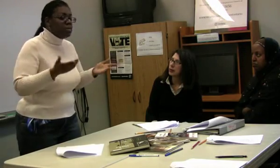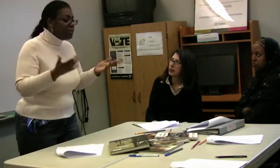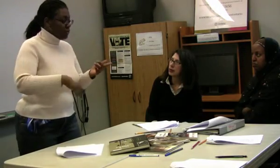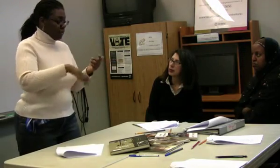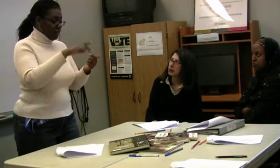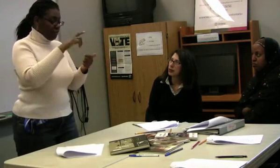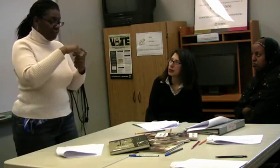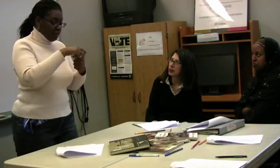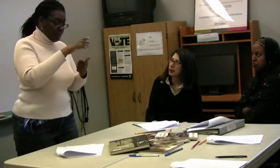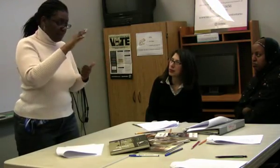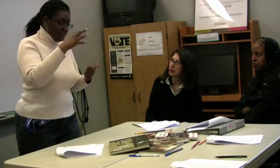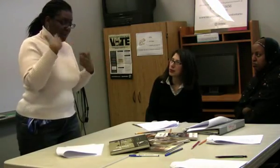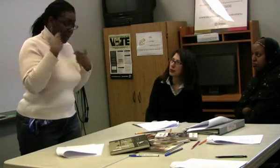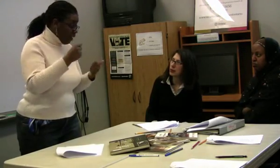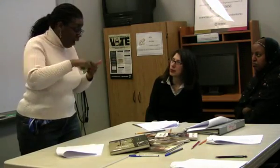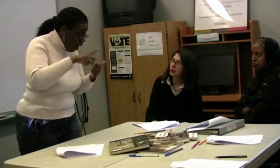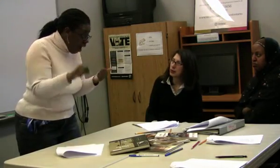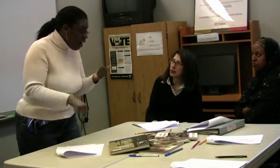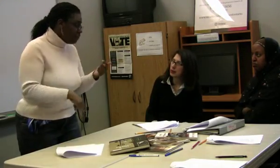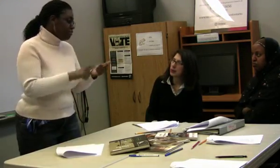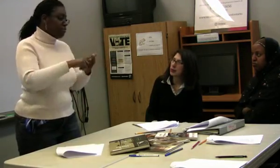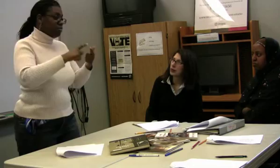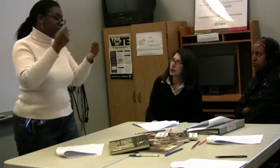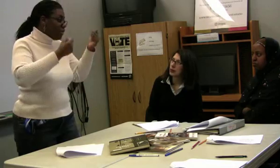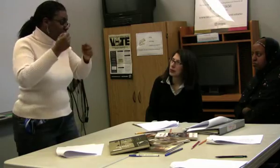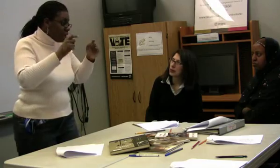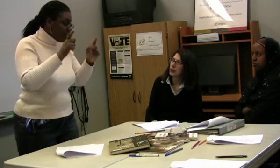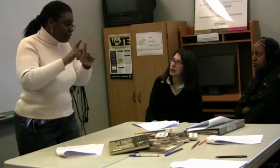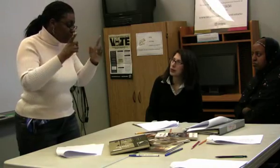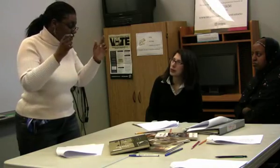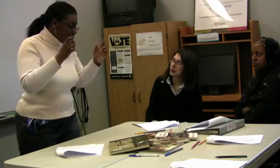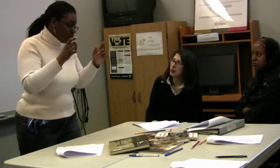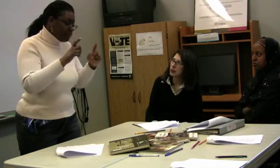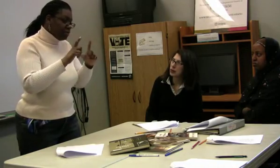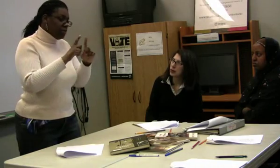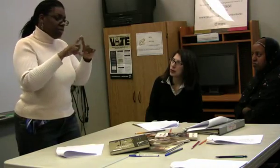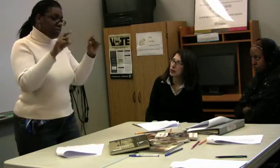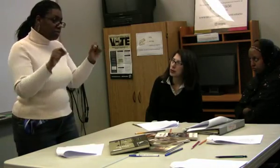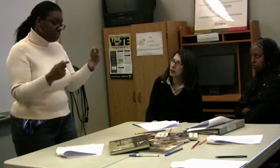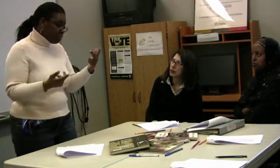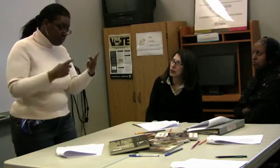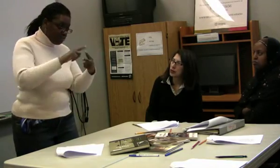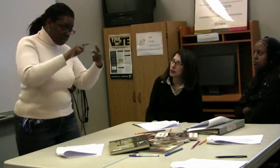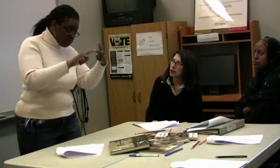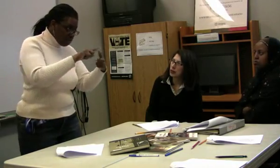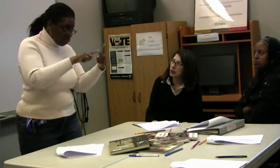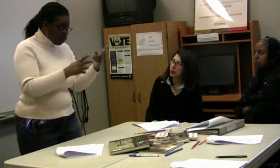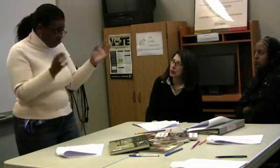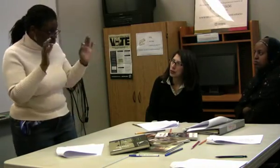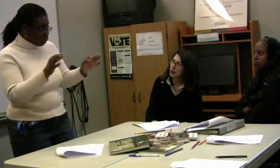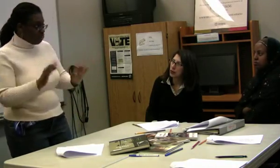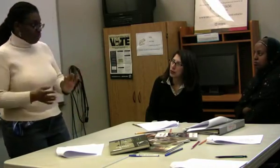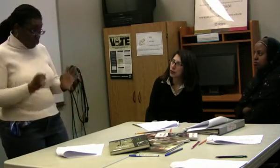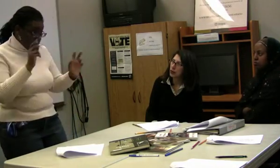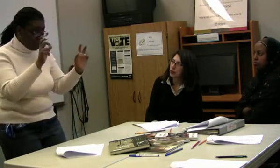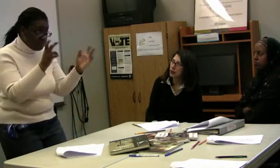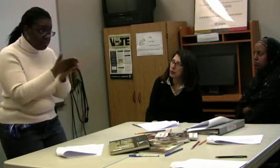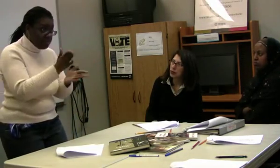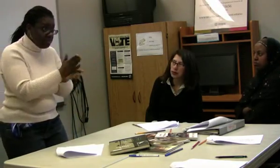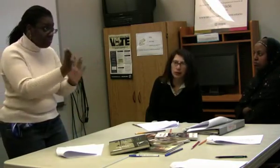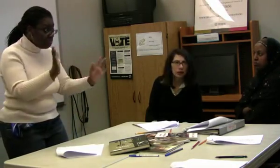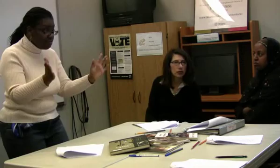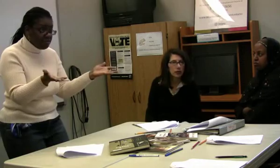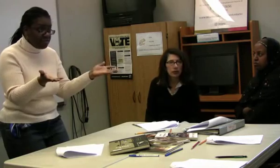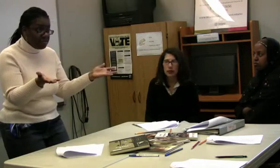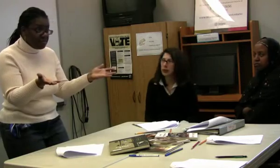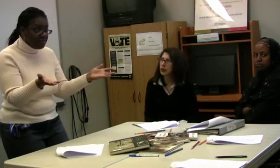What papers will you take?